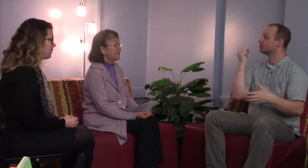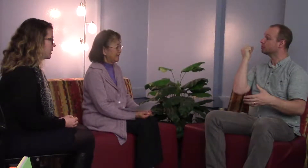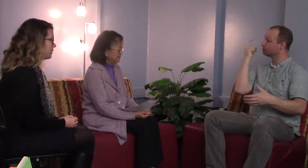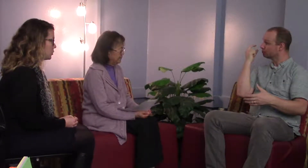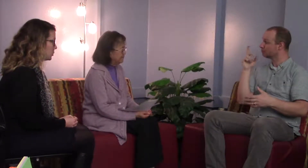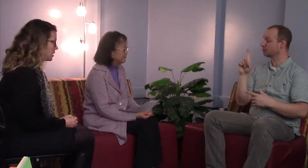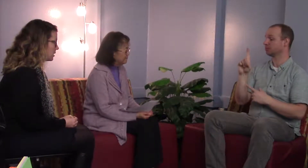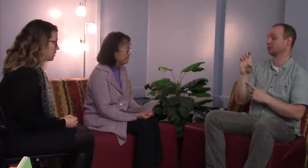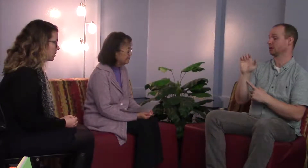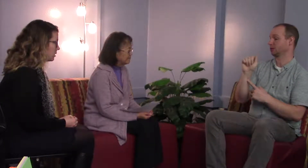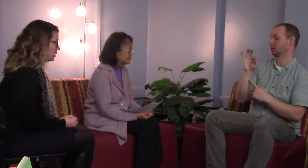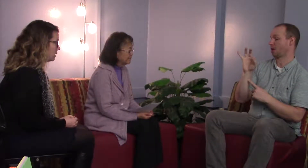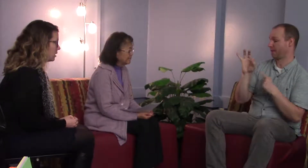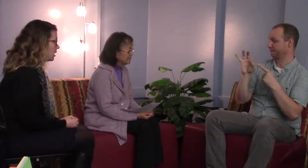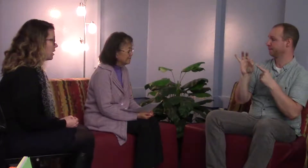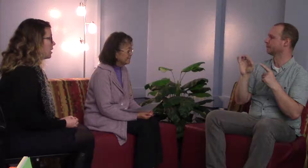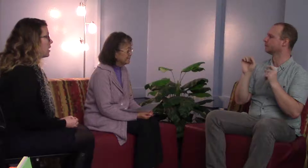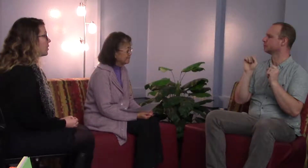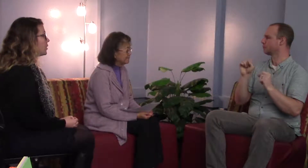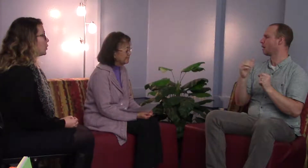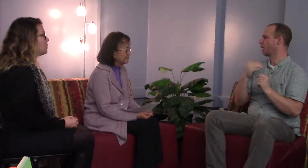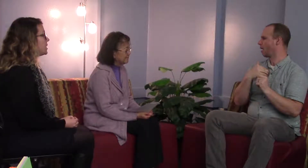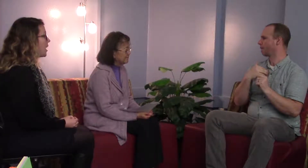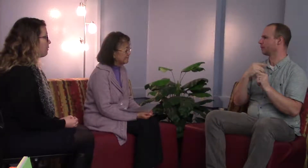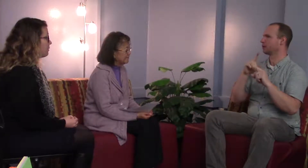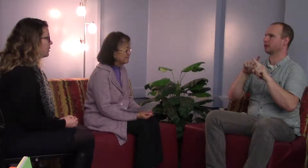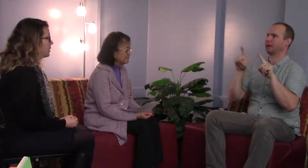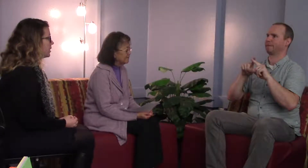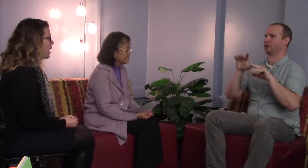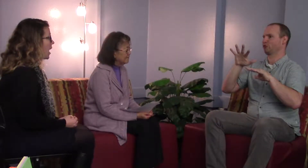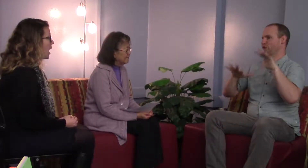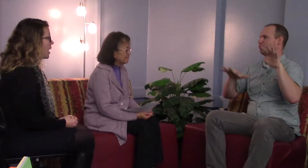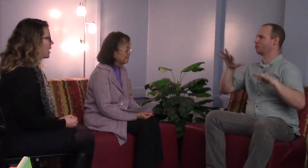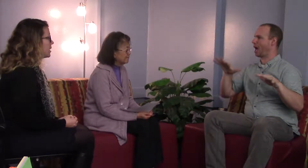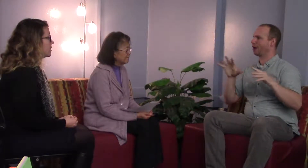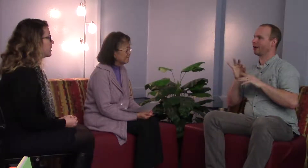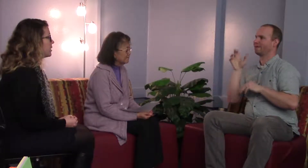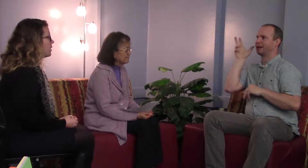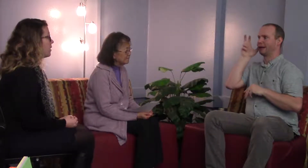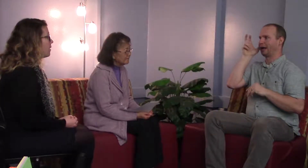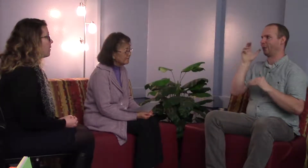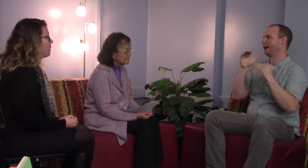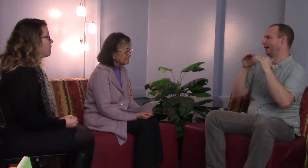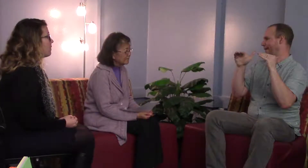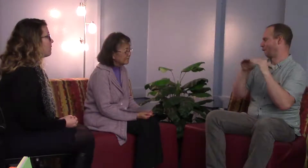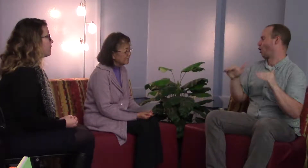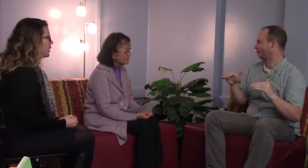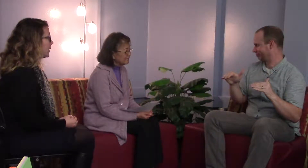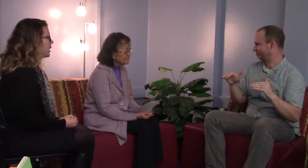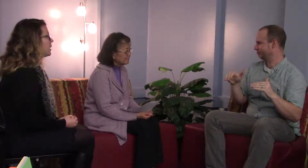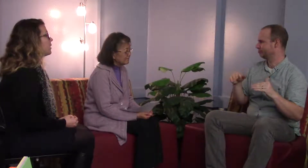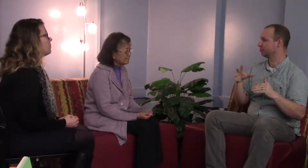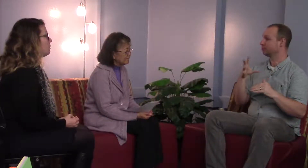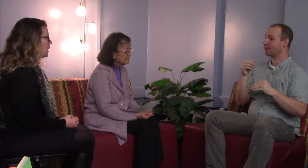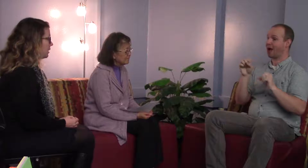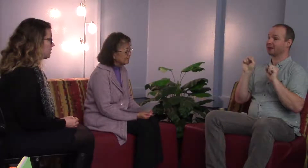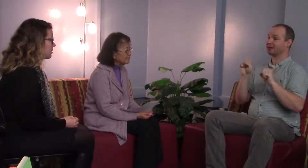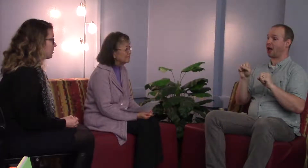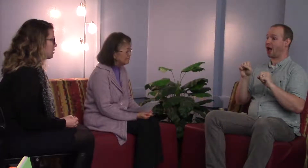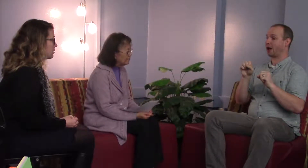of individuals. The term "deaf" has varying meanings.